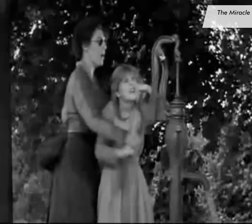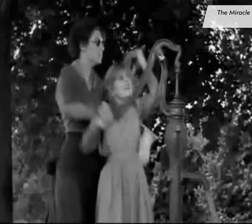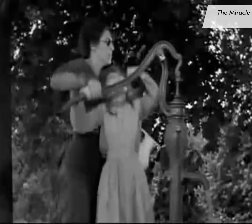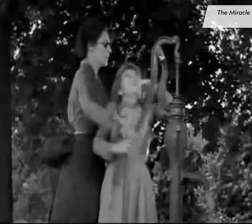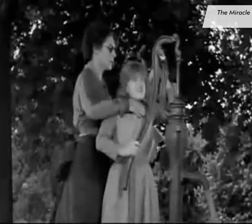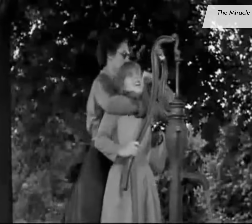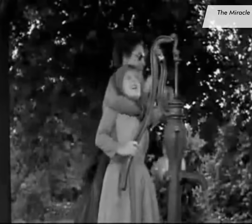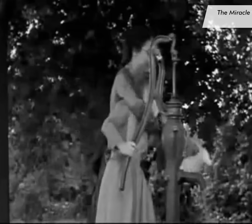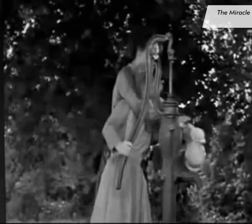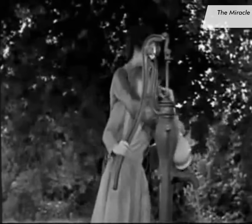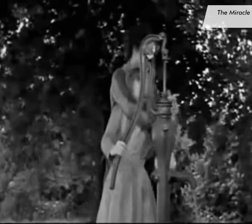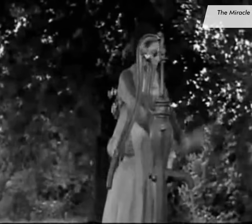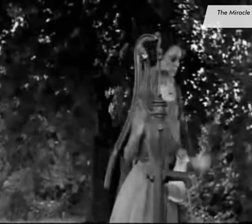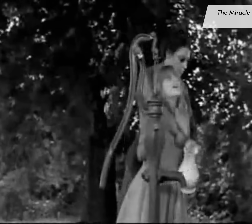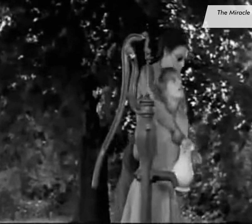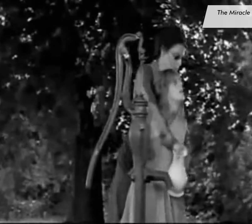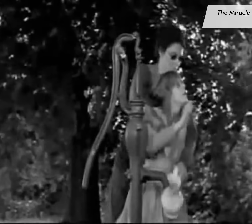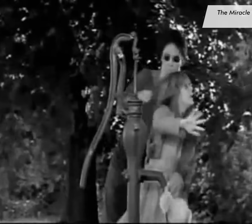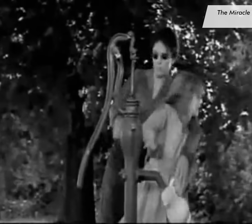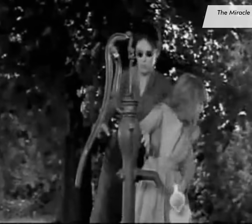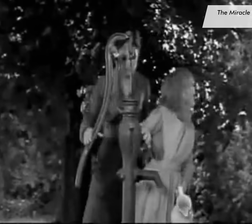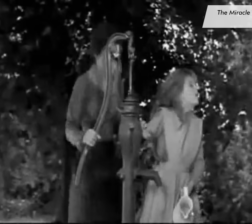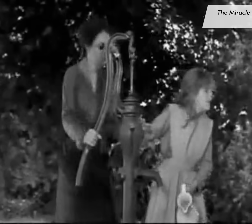What made language click for Keller was when Sullivan took her to an old pump house.